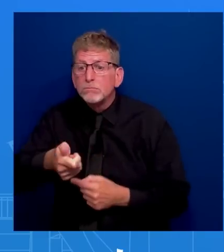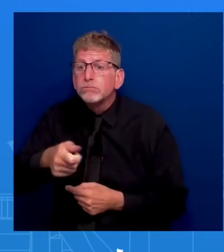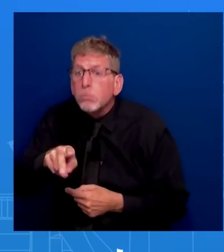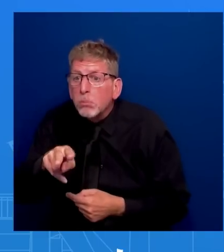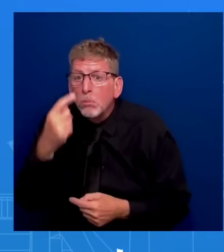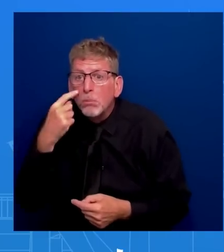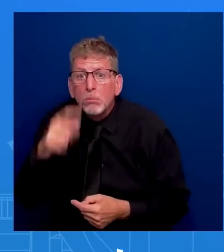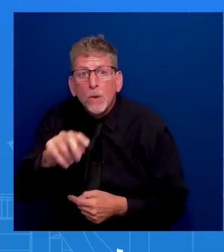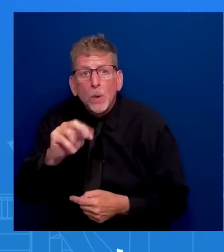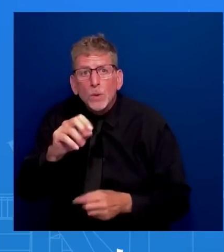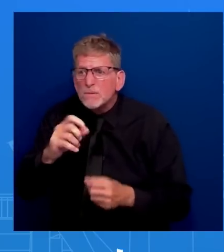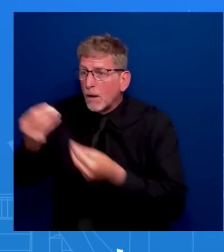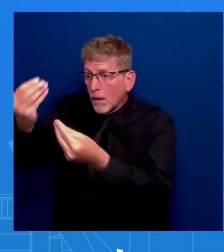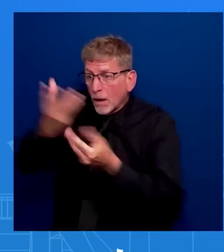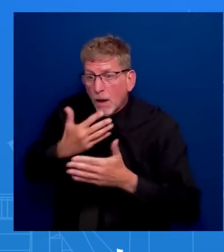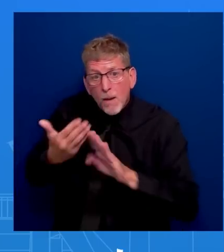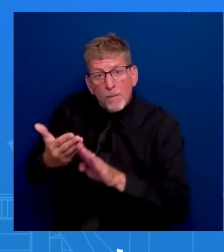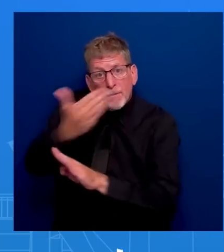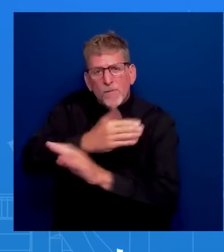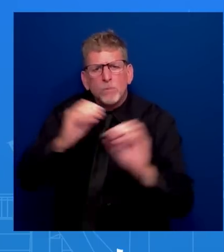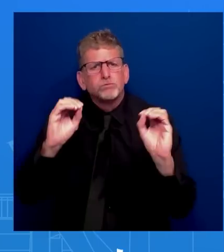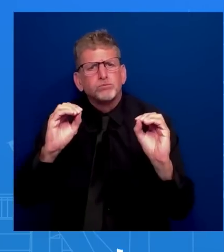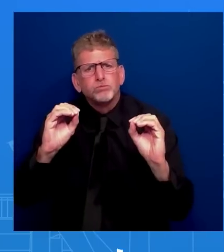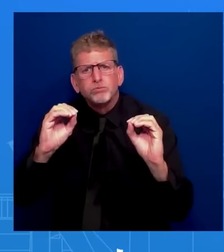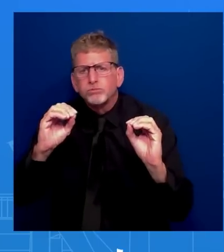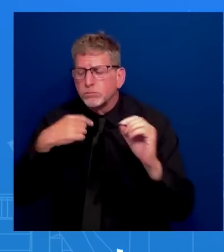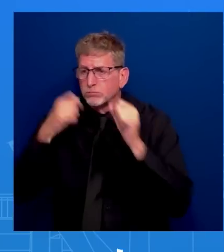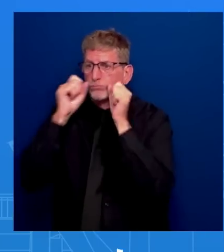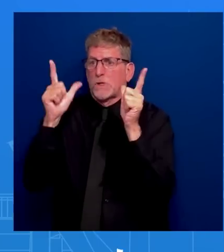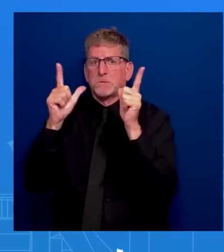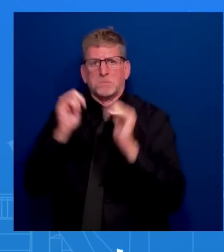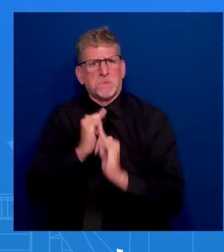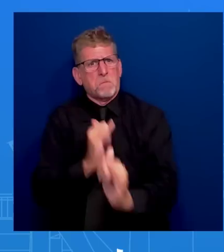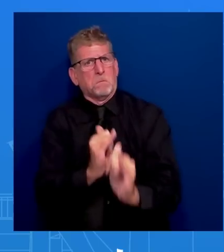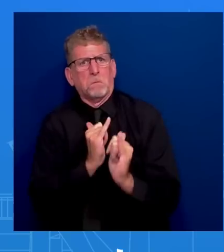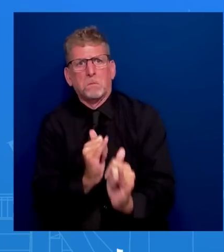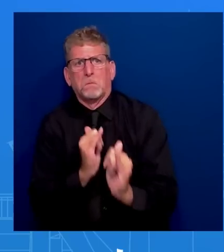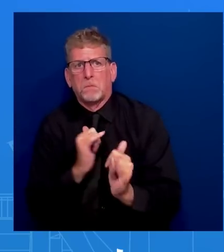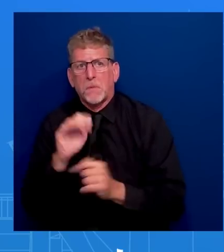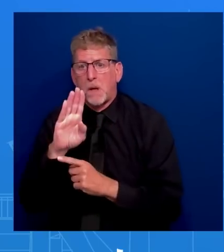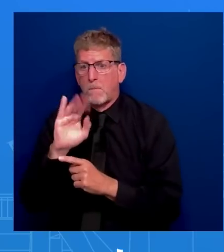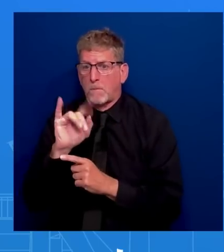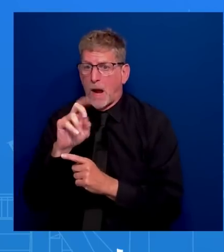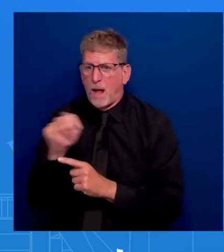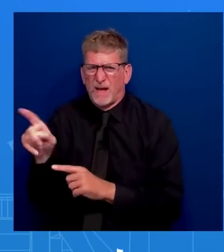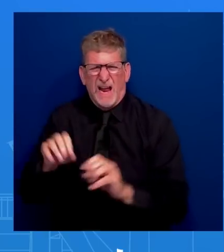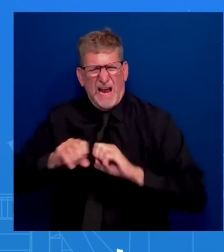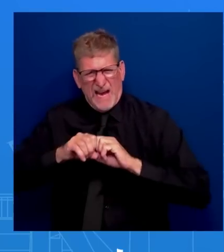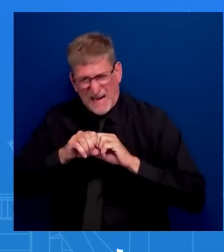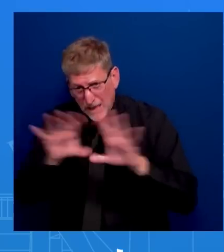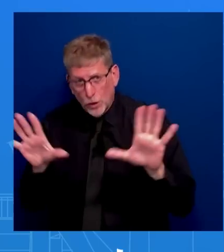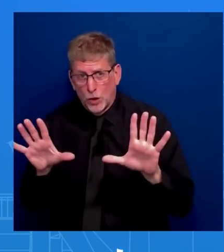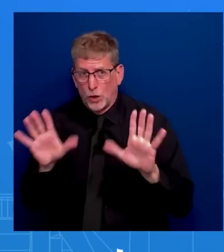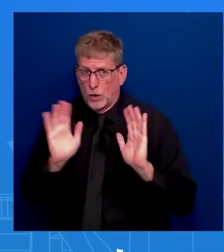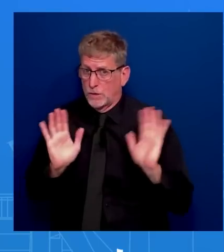President Biden has been very clear from before he was elected President and throughout his time in office that the Justice Department conducts